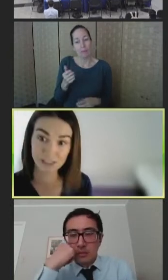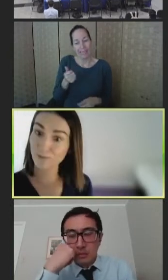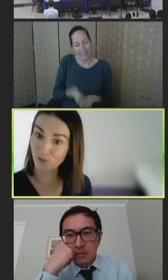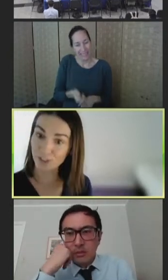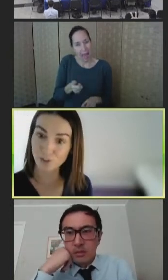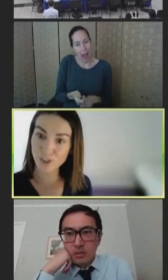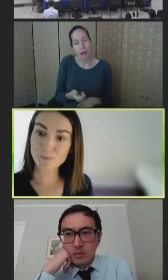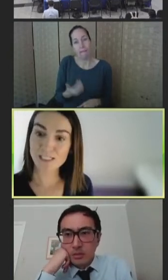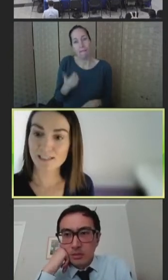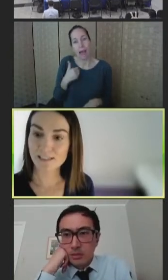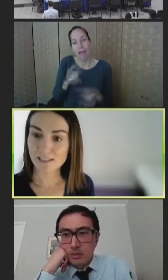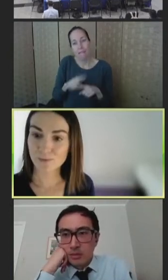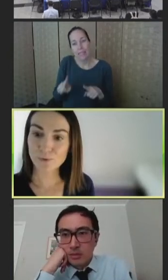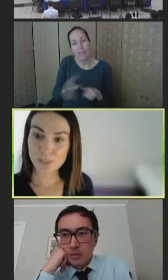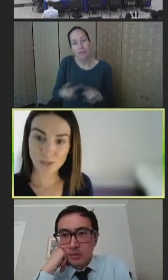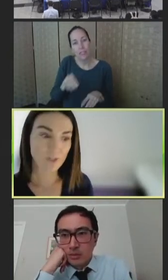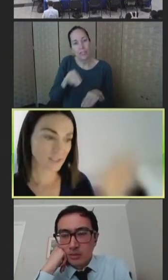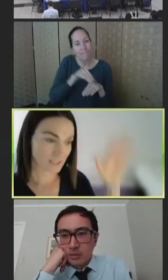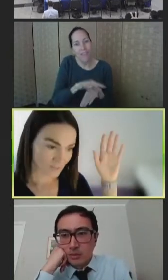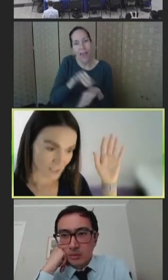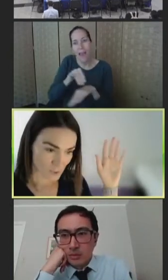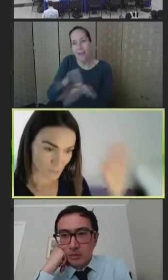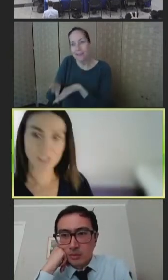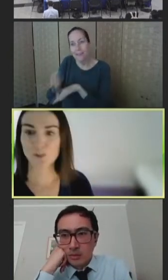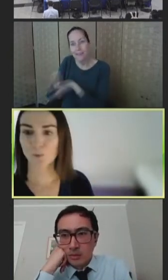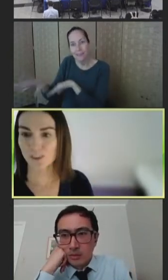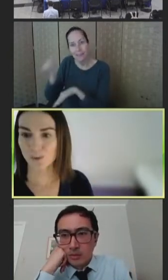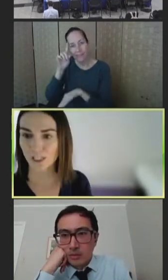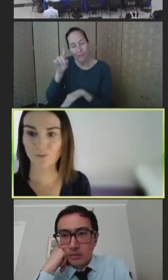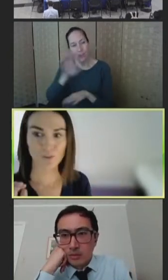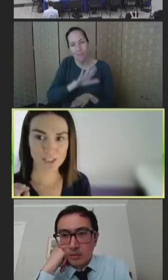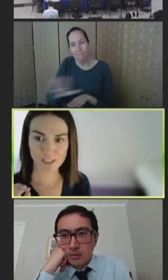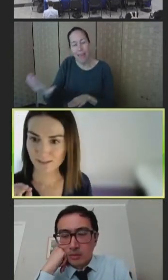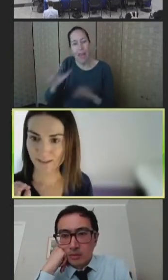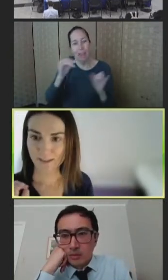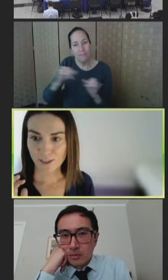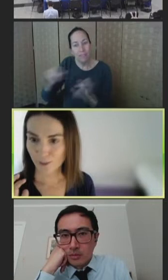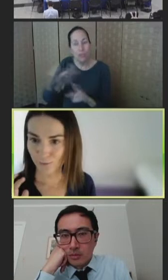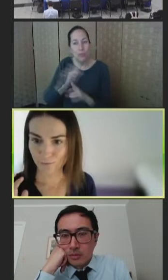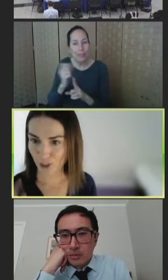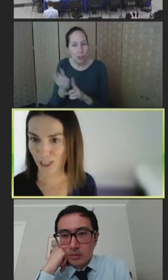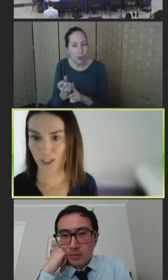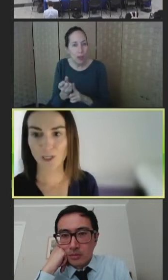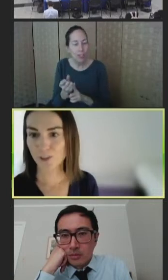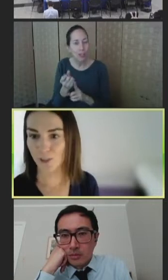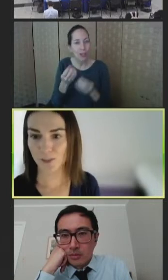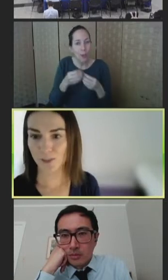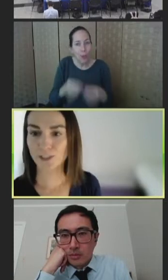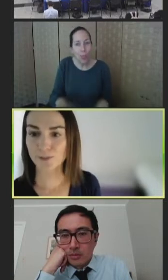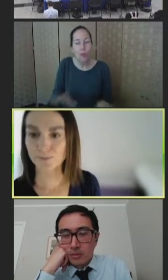different circumstances of losing a relative in Spring 2020 versus, you know, January 2022.